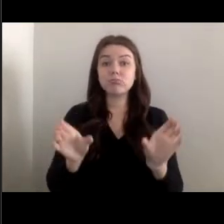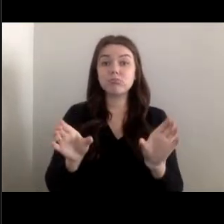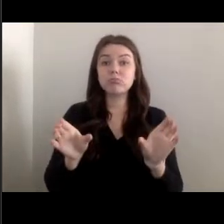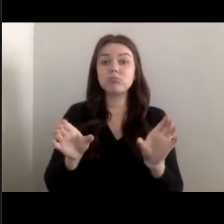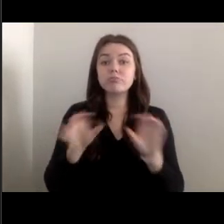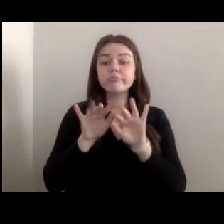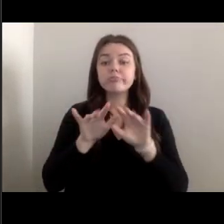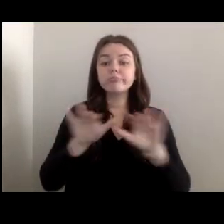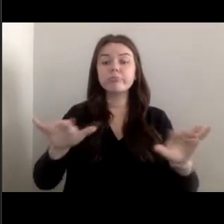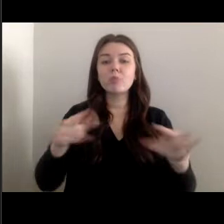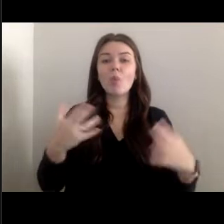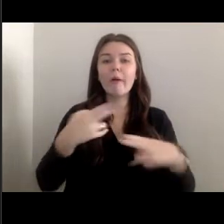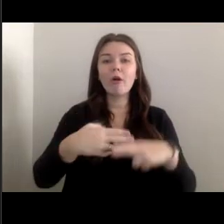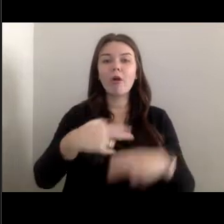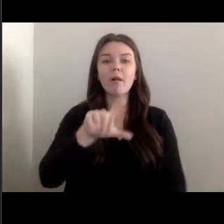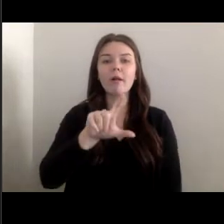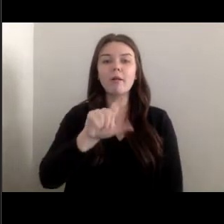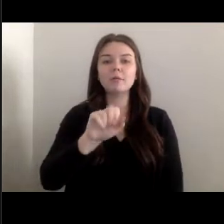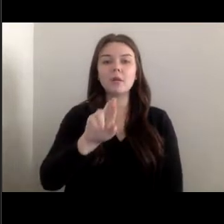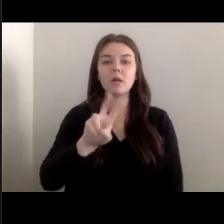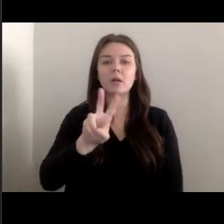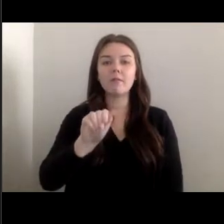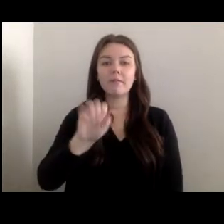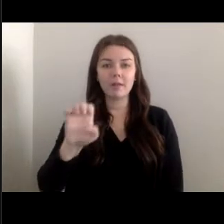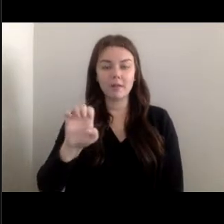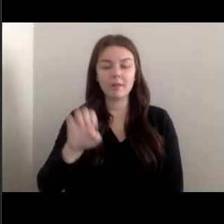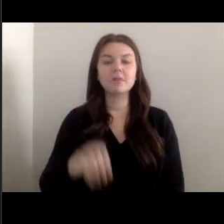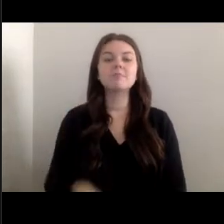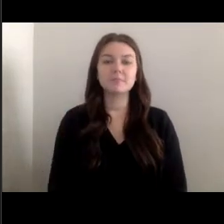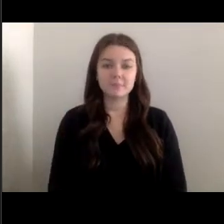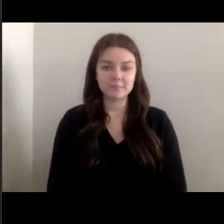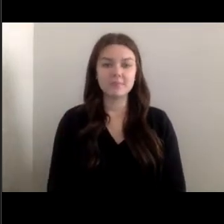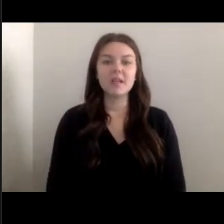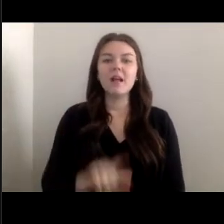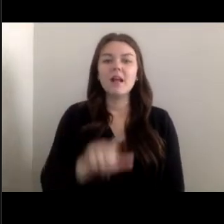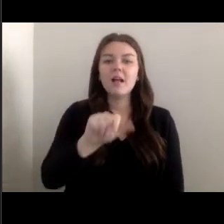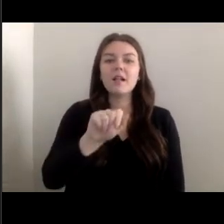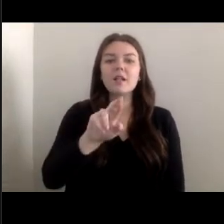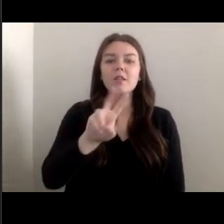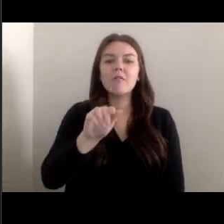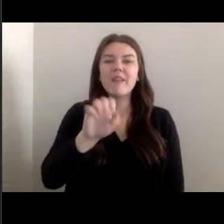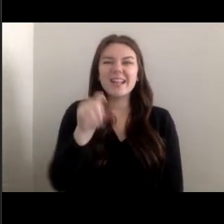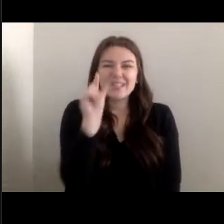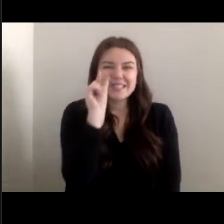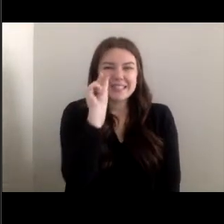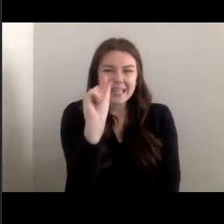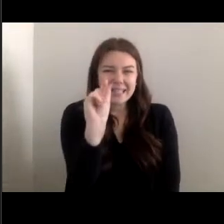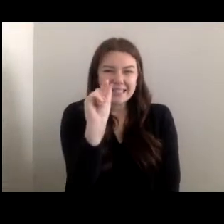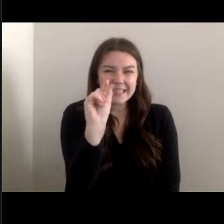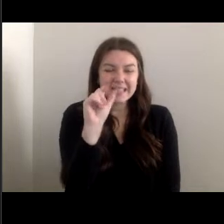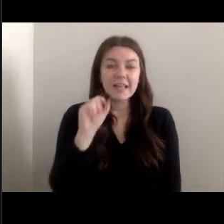And crab larvae are basically tiny. So if you hold out your finger,